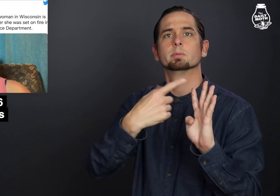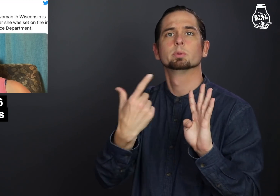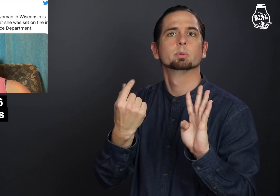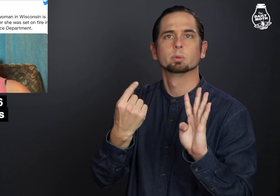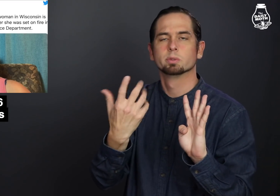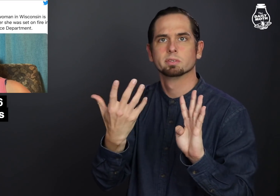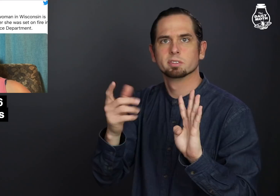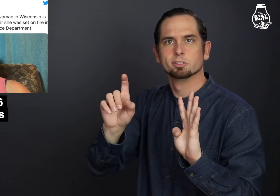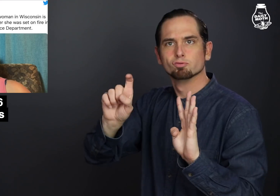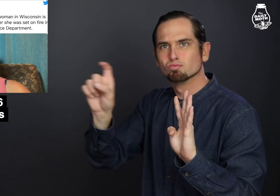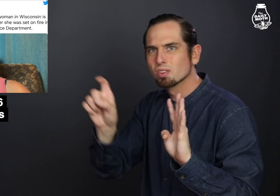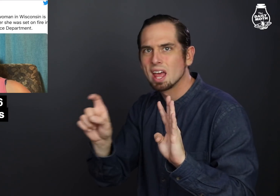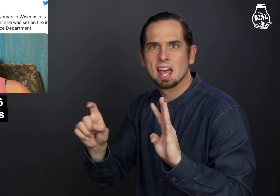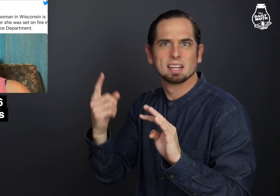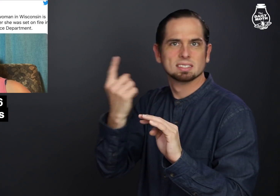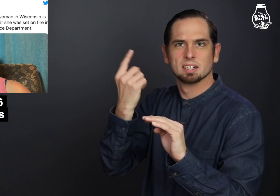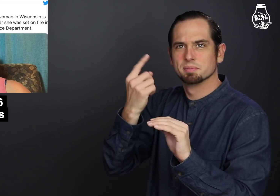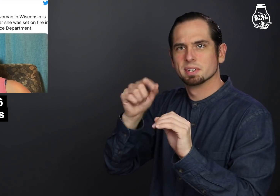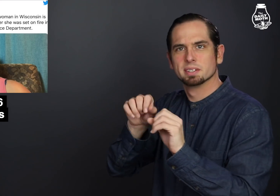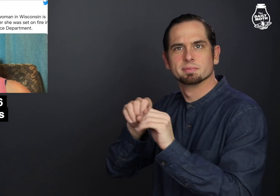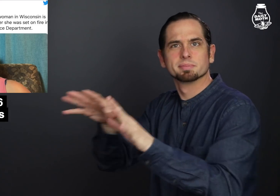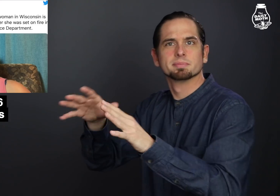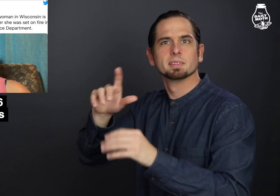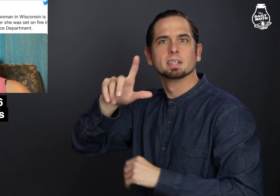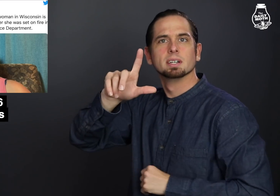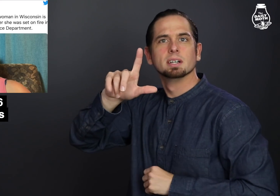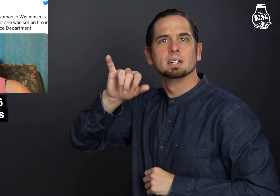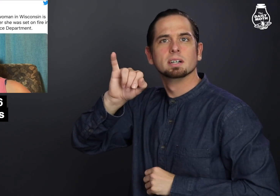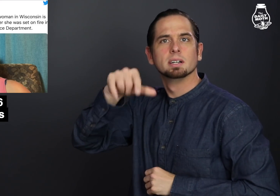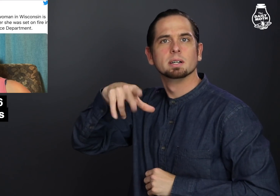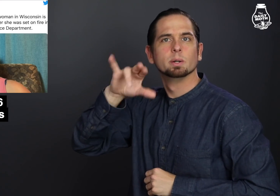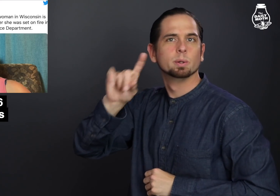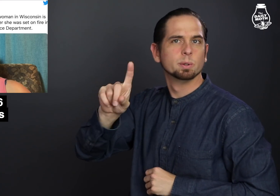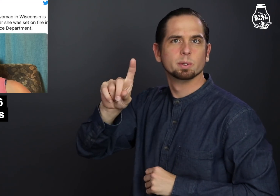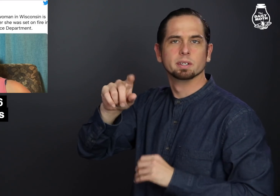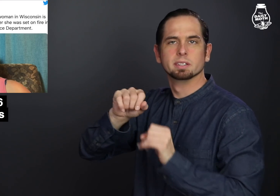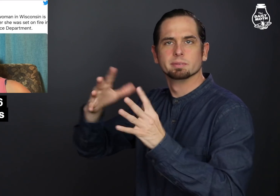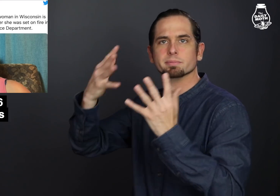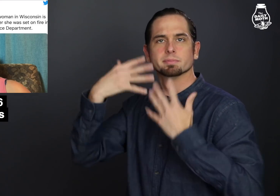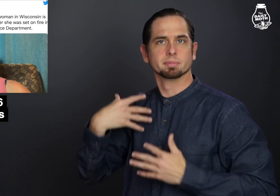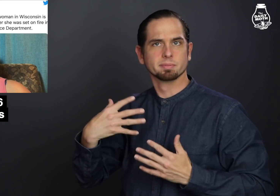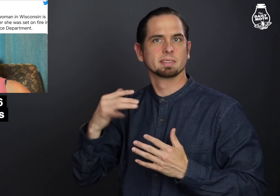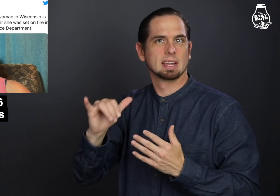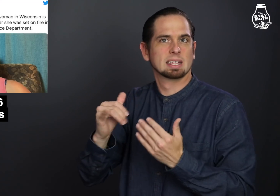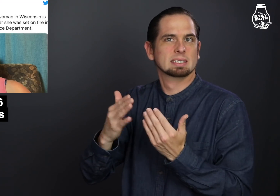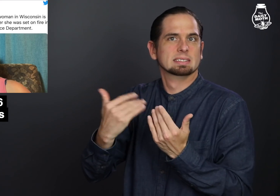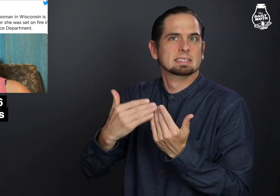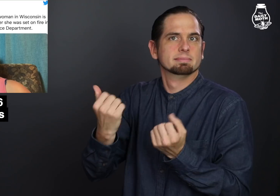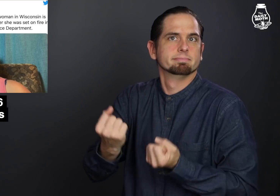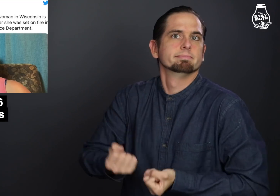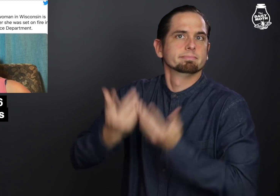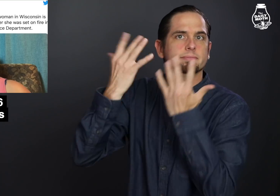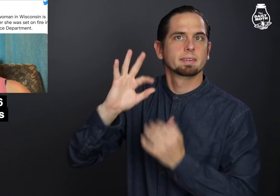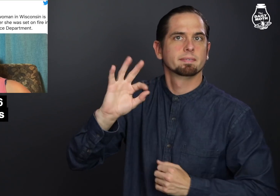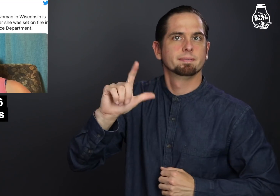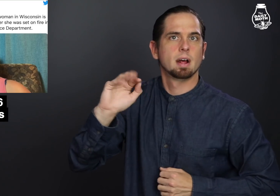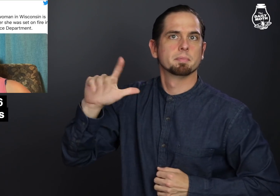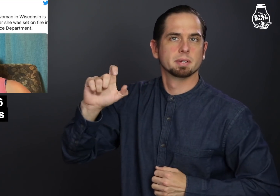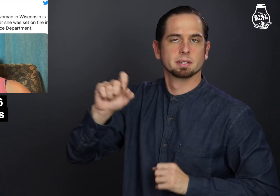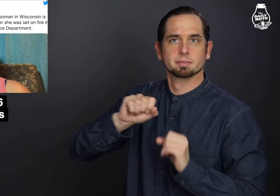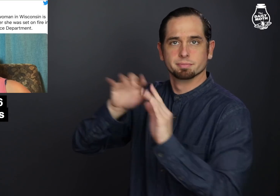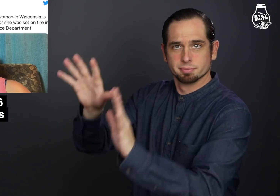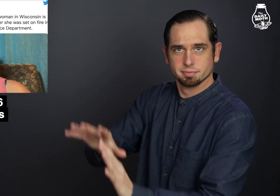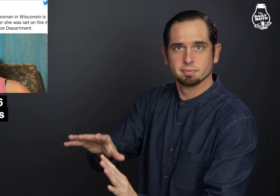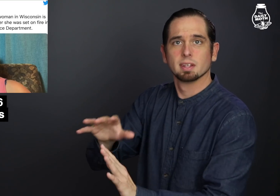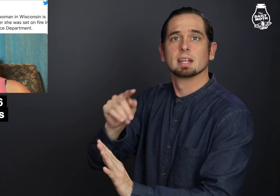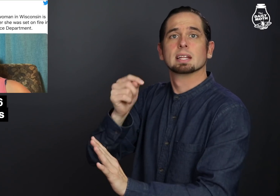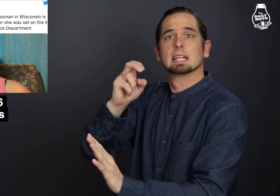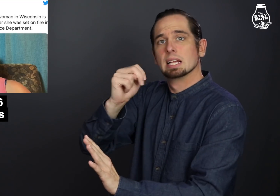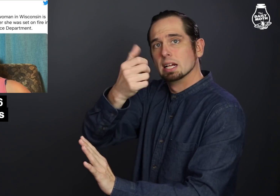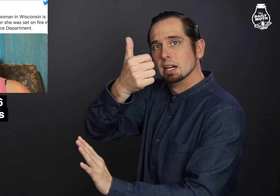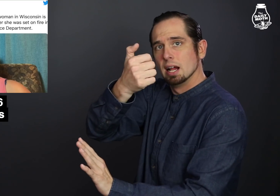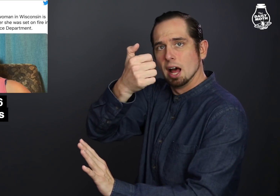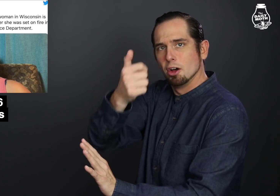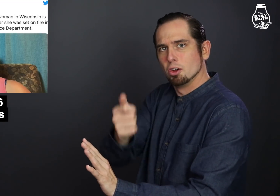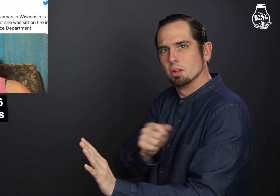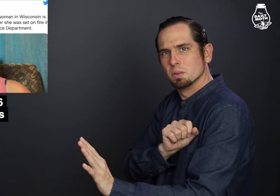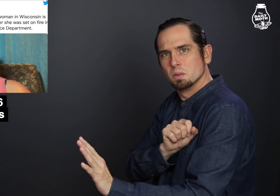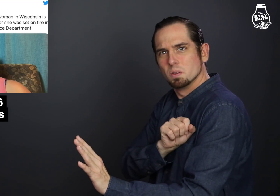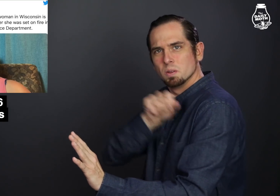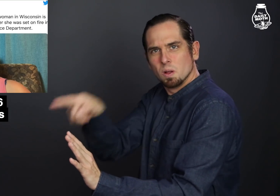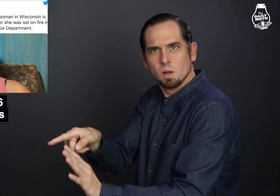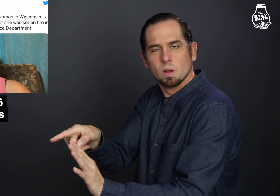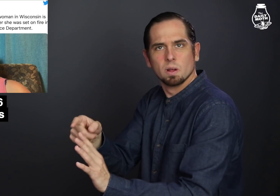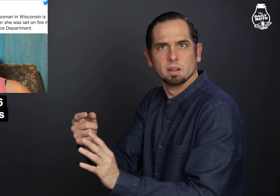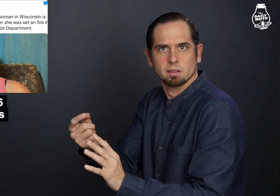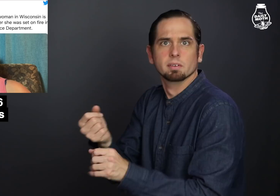by spraying flammable liquid on her and throwing a lighter,